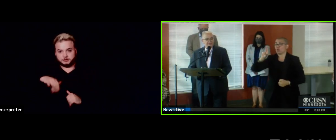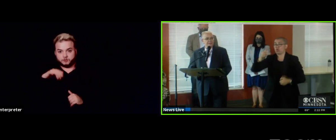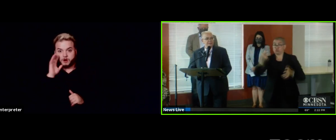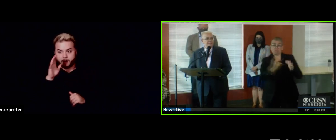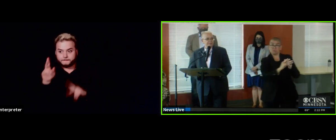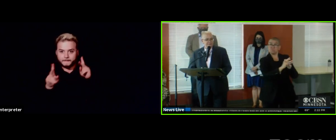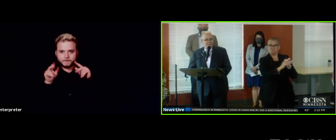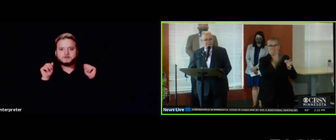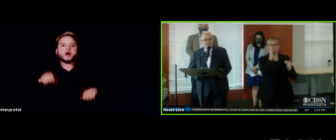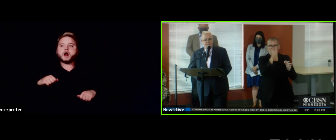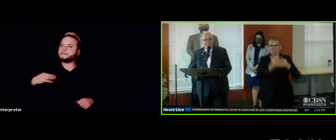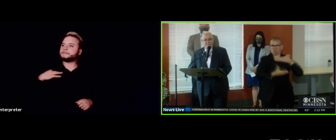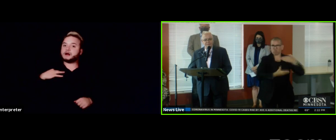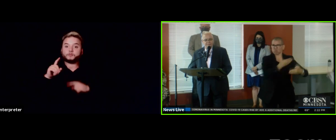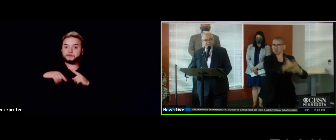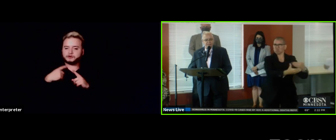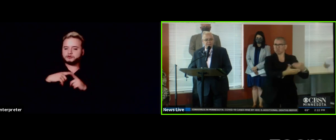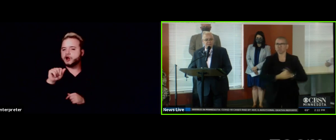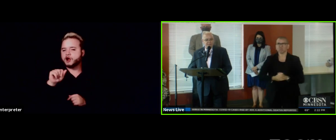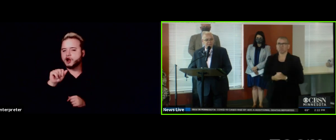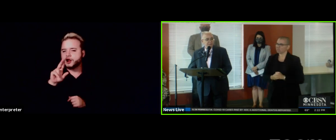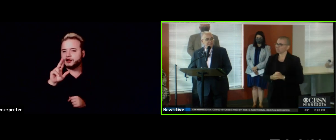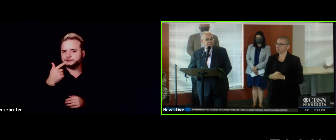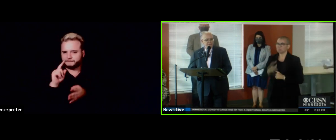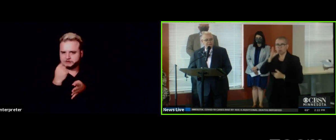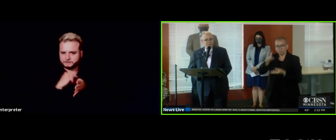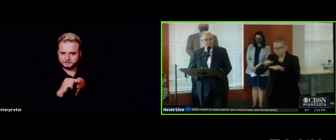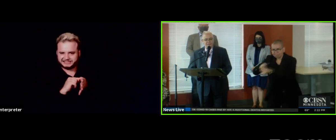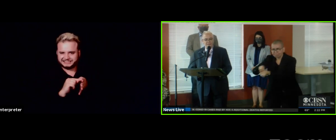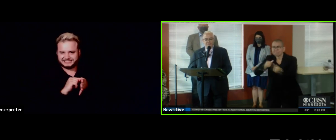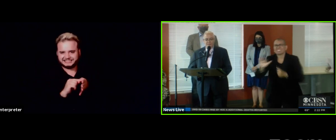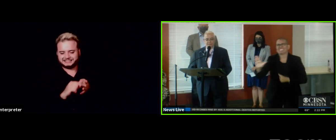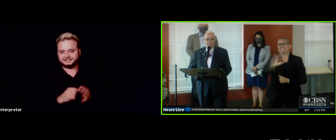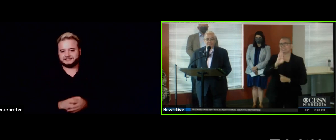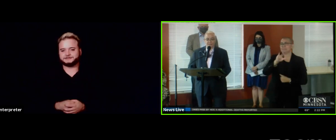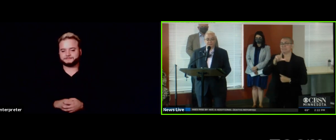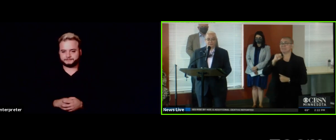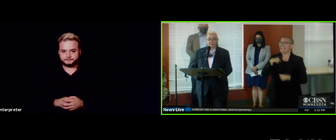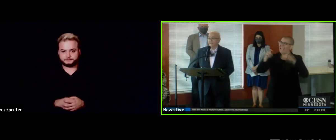to pay the bills that are due so to get the word out both to tenants and landlords to